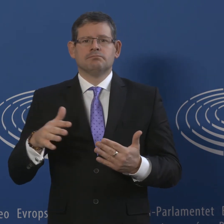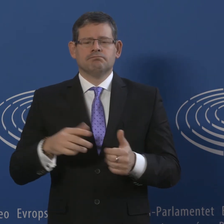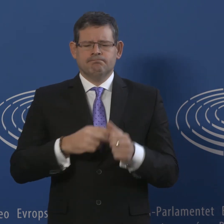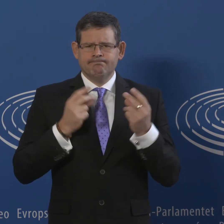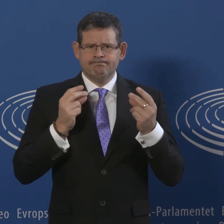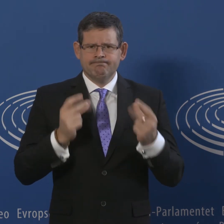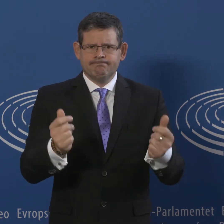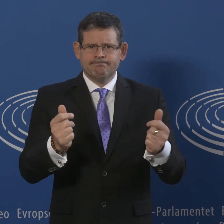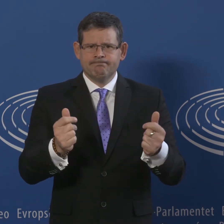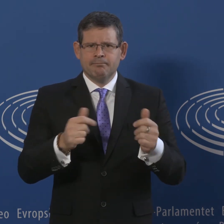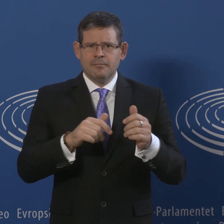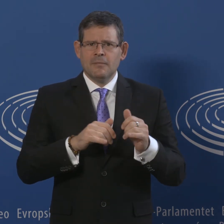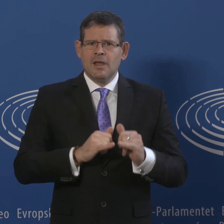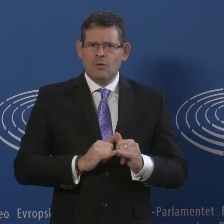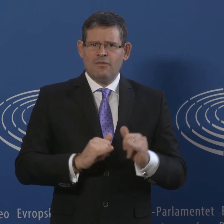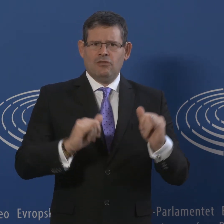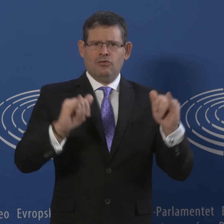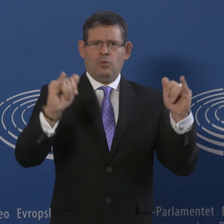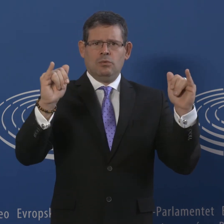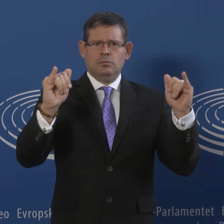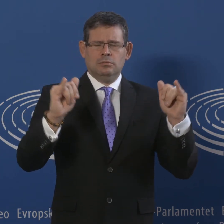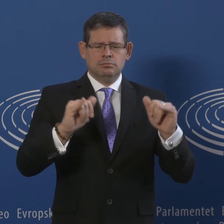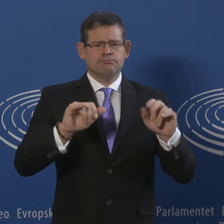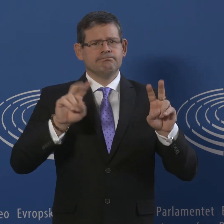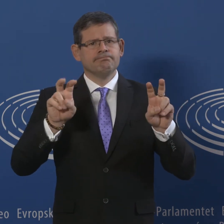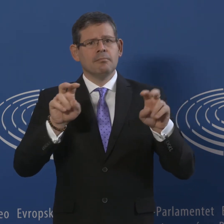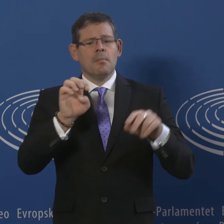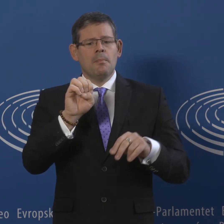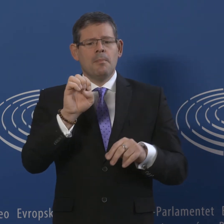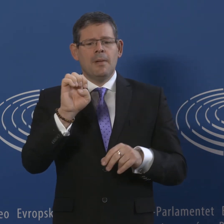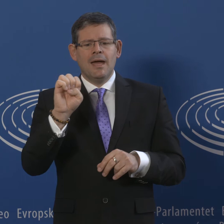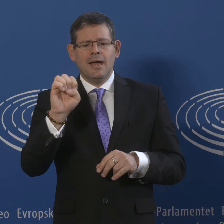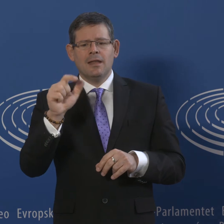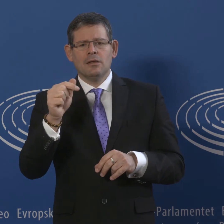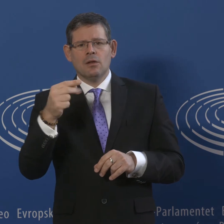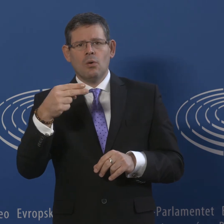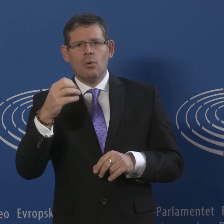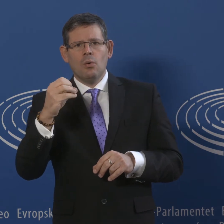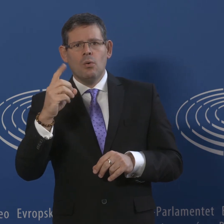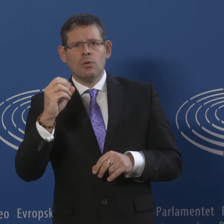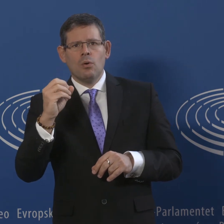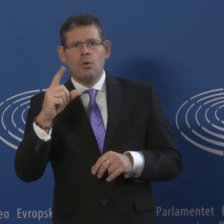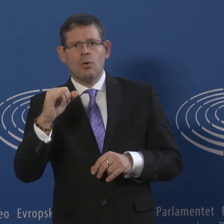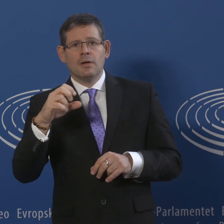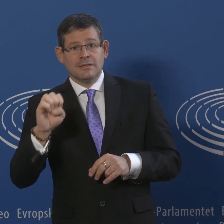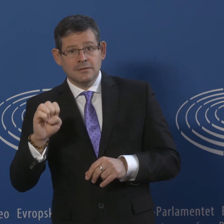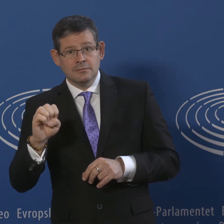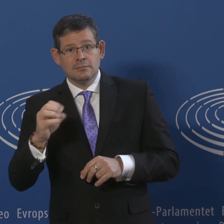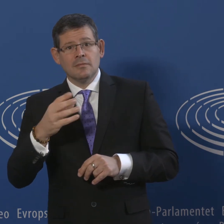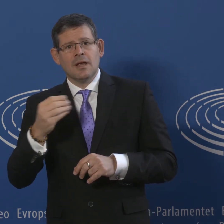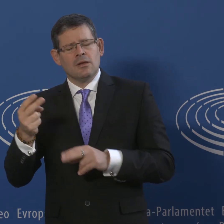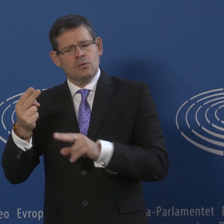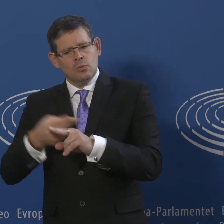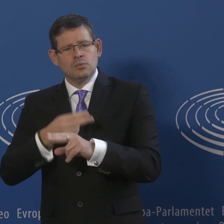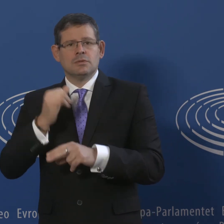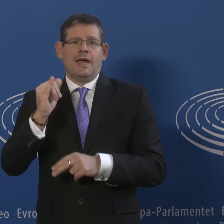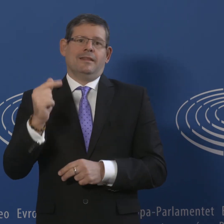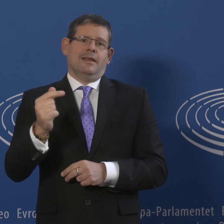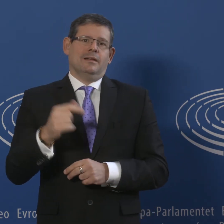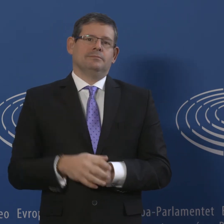rapid innovation in methodologies and uses of IT,